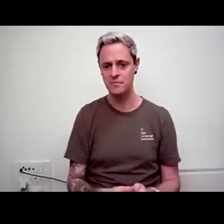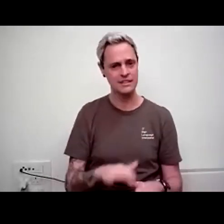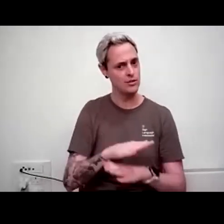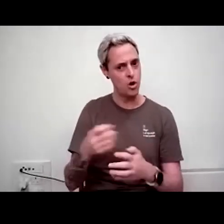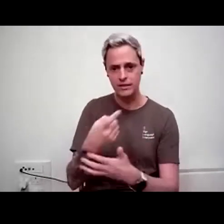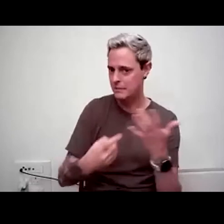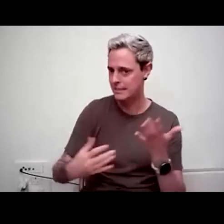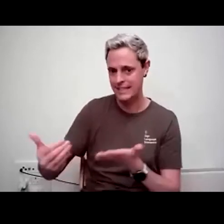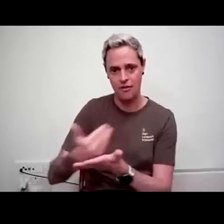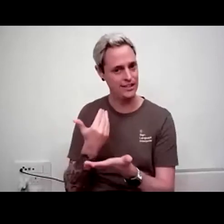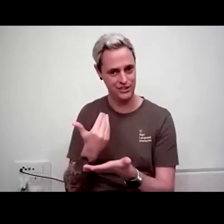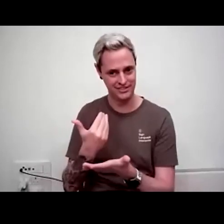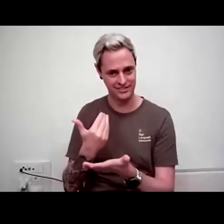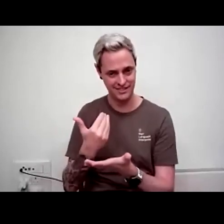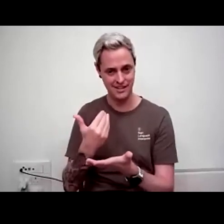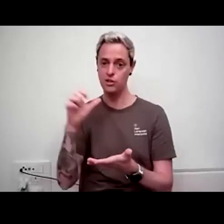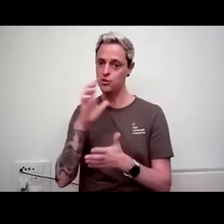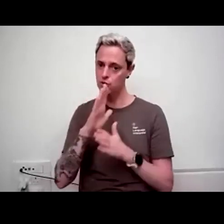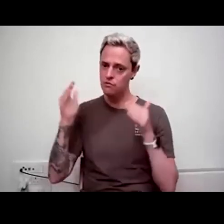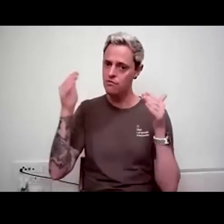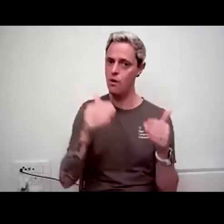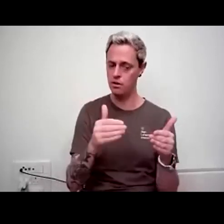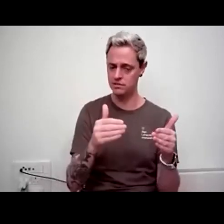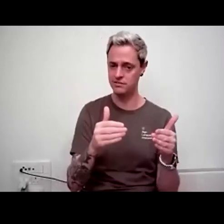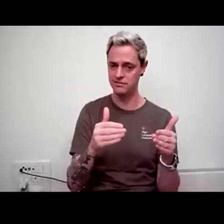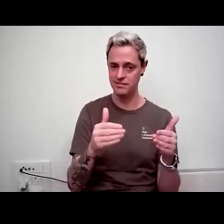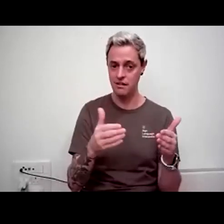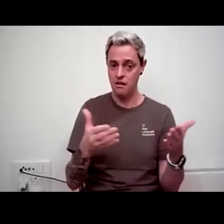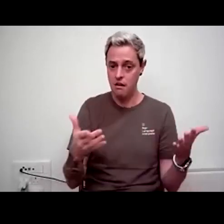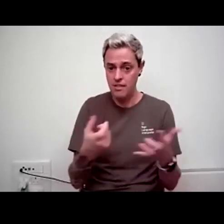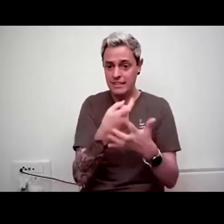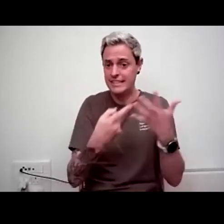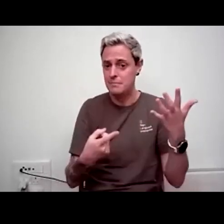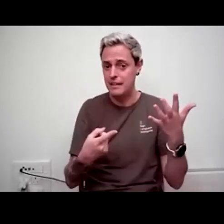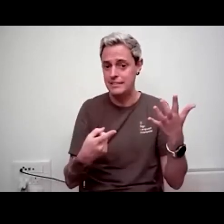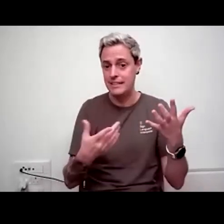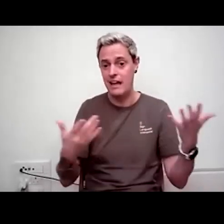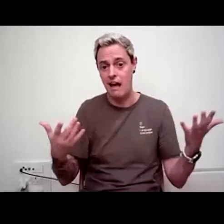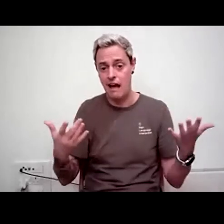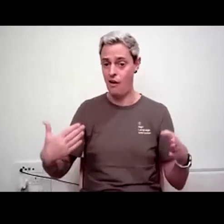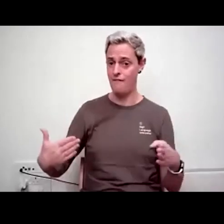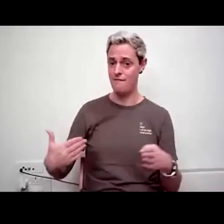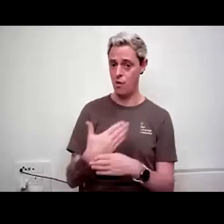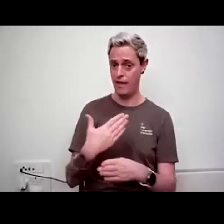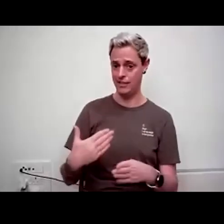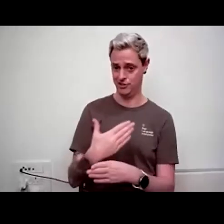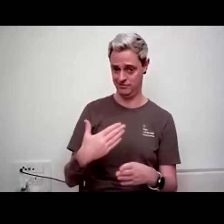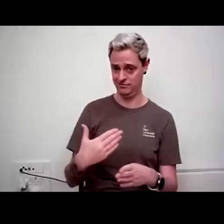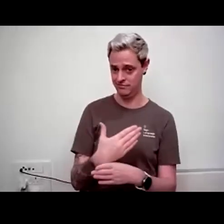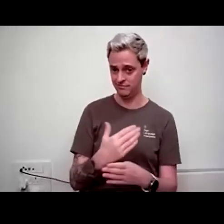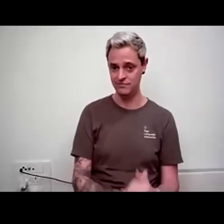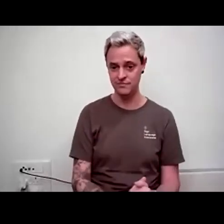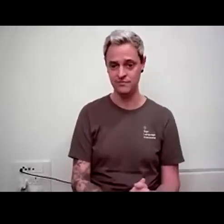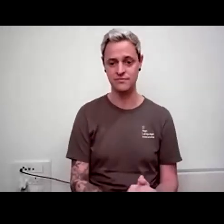we are instead invited to ask "how do we think about disability and vocation?"